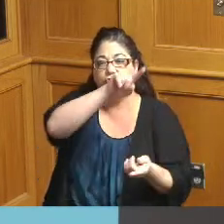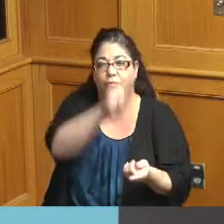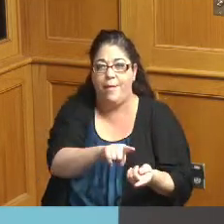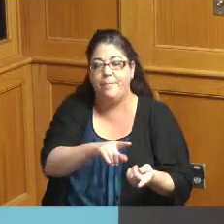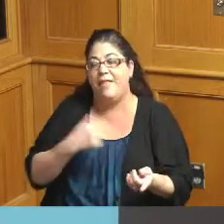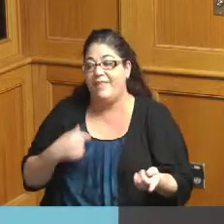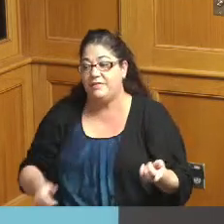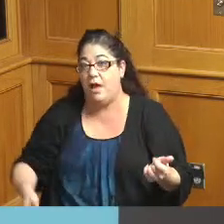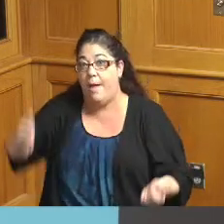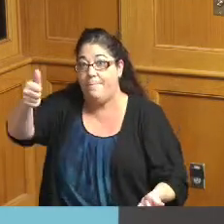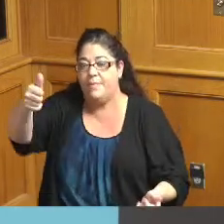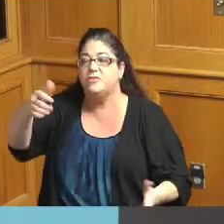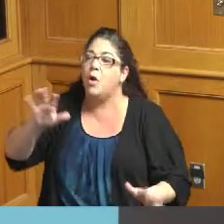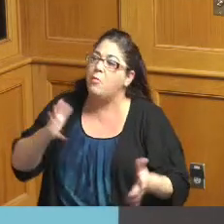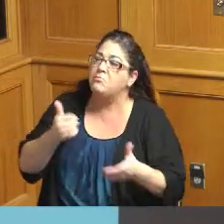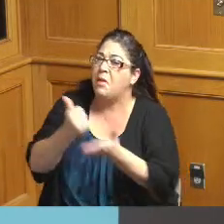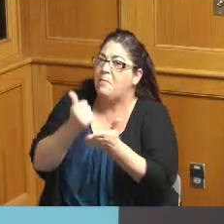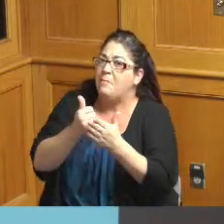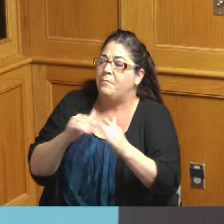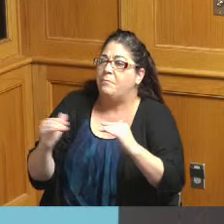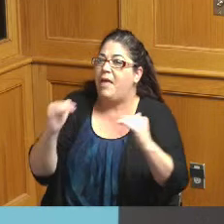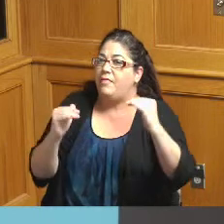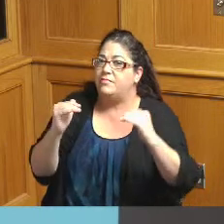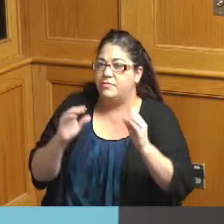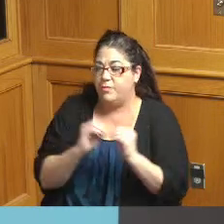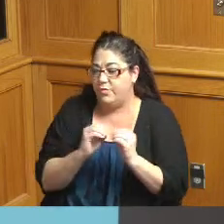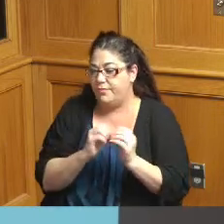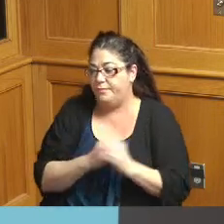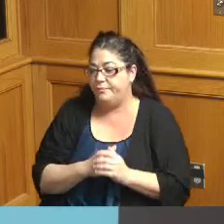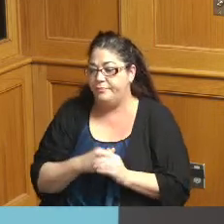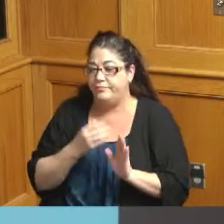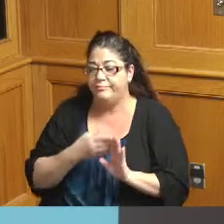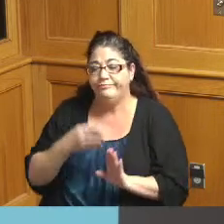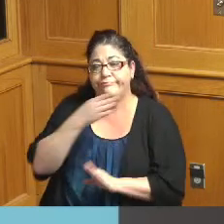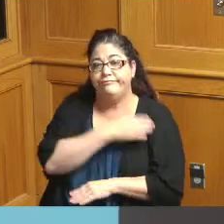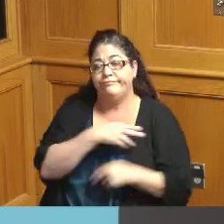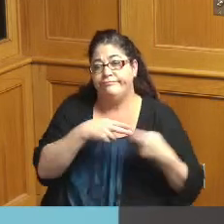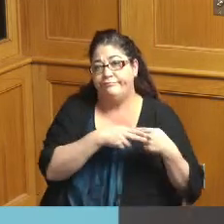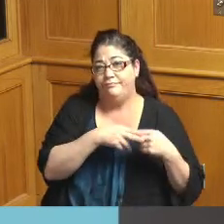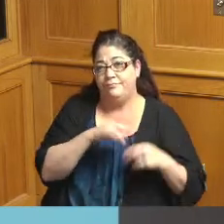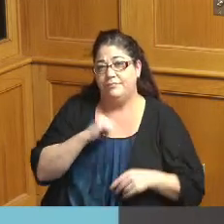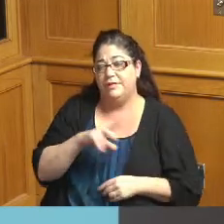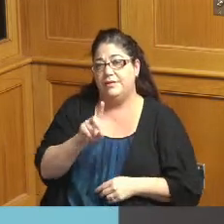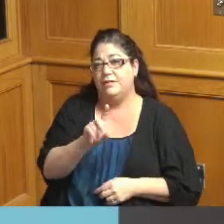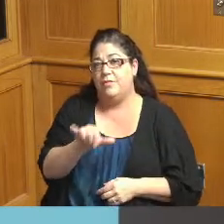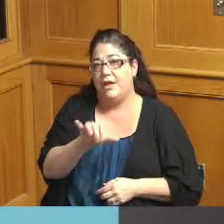of that the concern is what I talked about on the prior slide is with the dys commitment starting